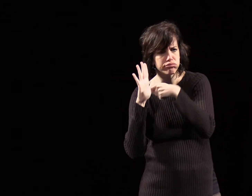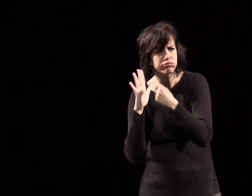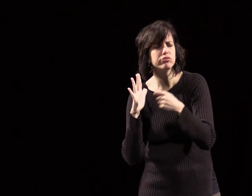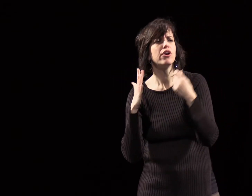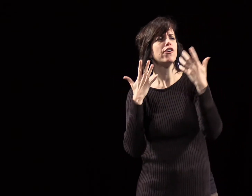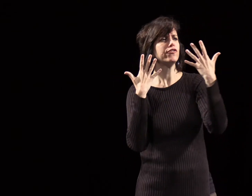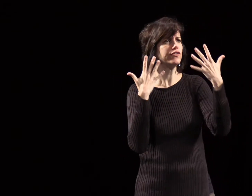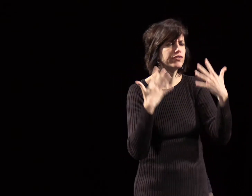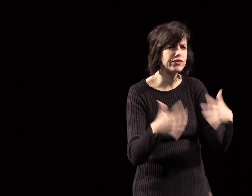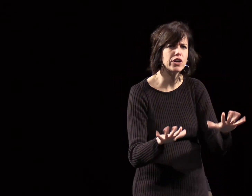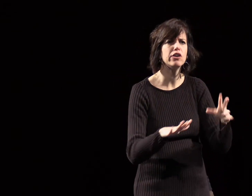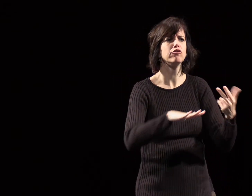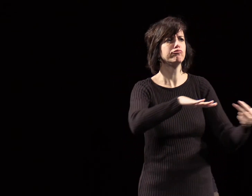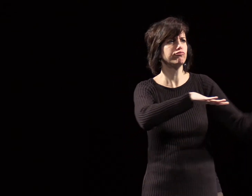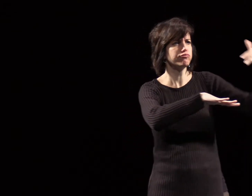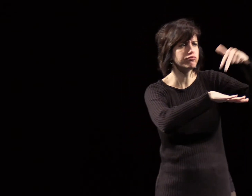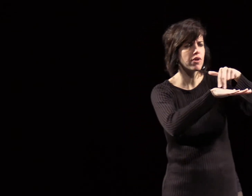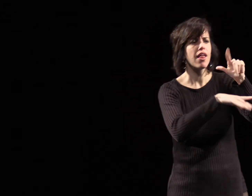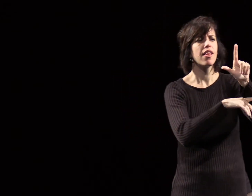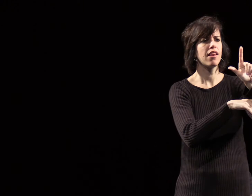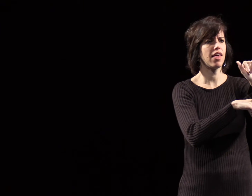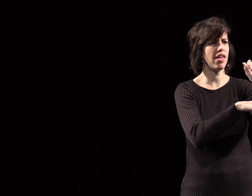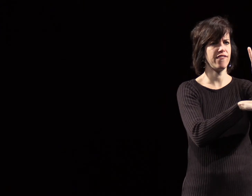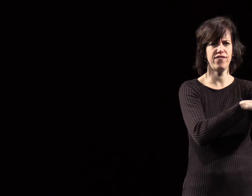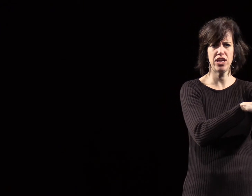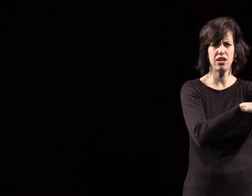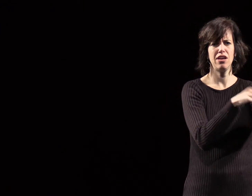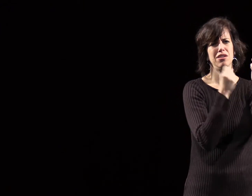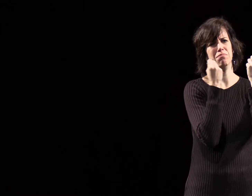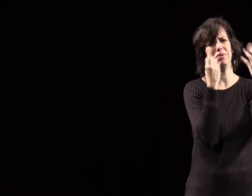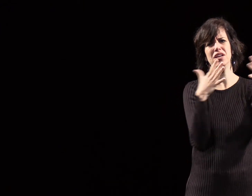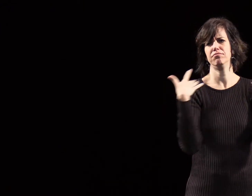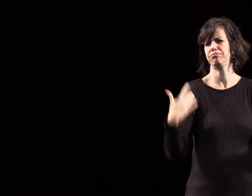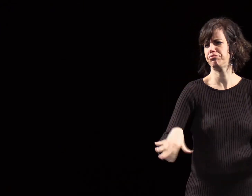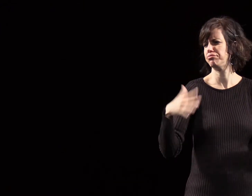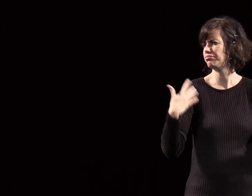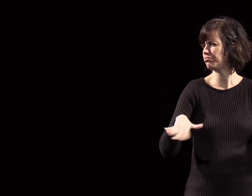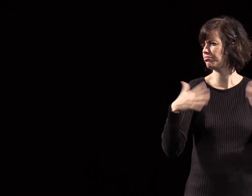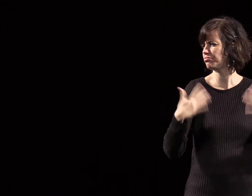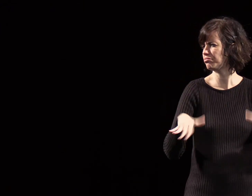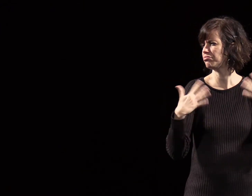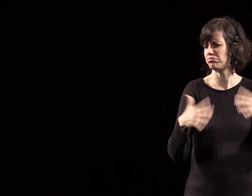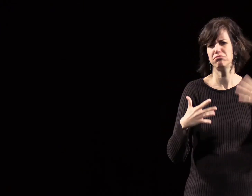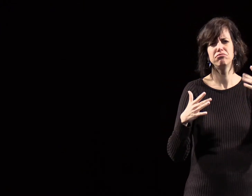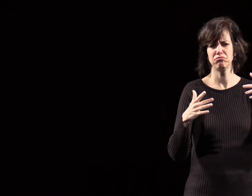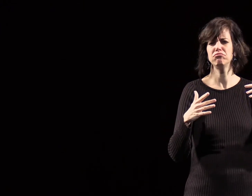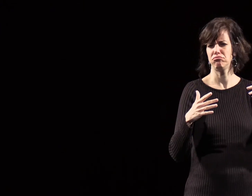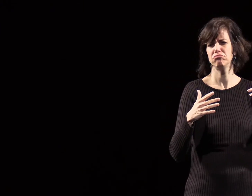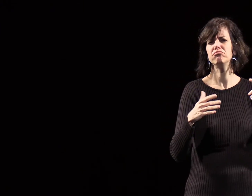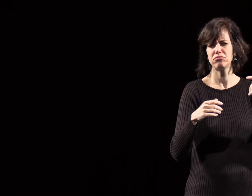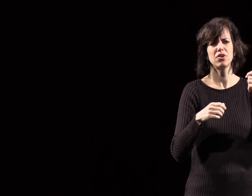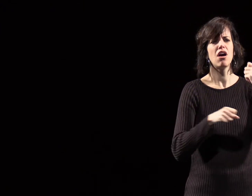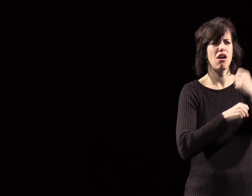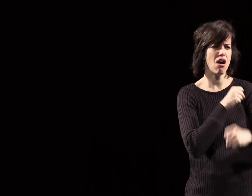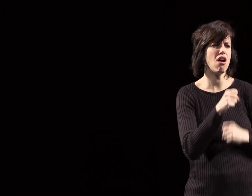And there are some video recordings. I did a lot of live performances over the years.